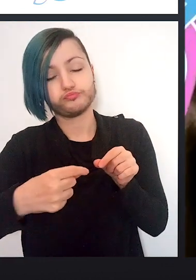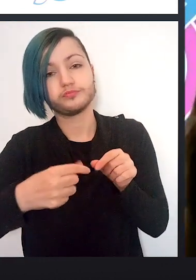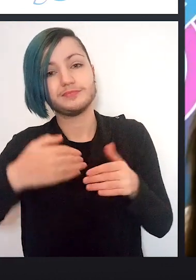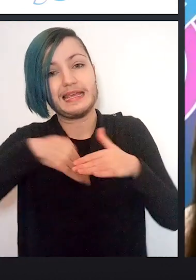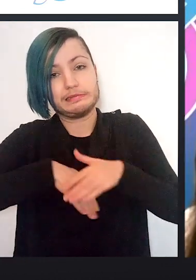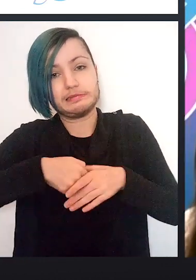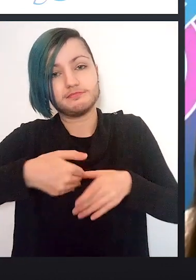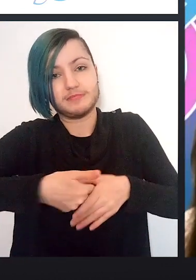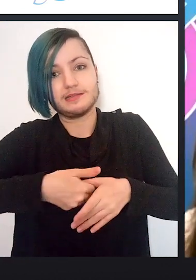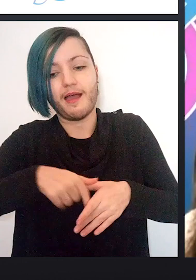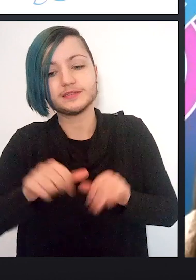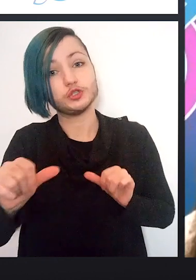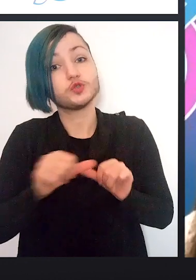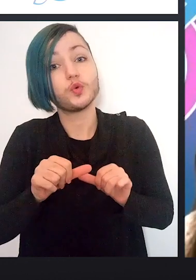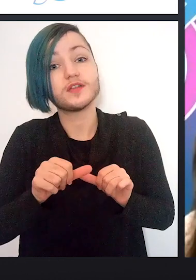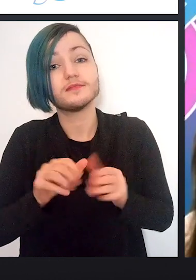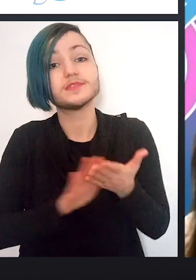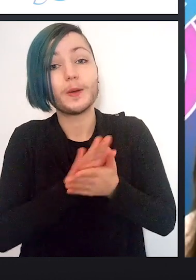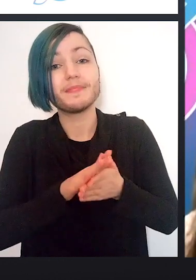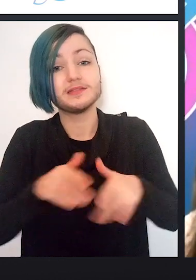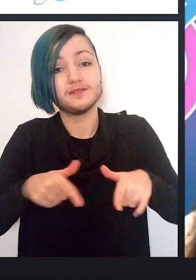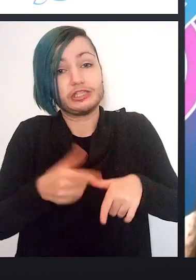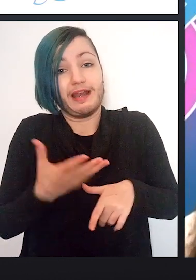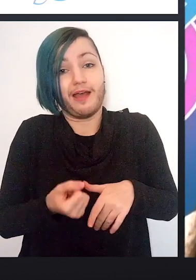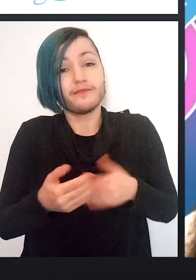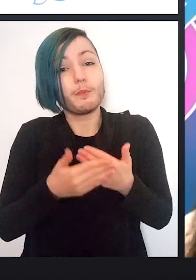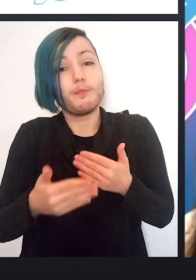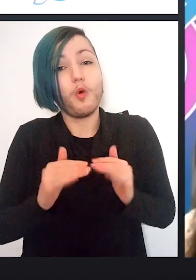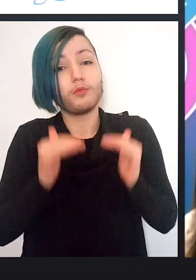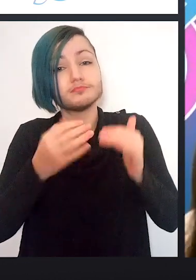And anatomically that means that we're more at risk of urinary infection.